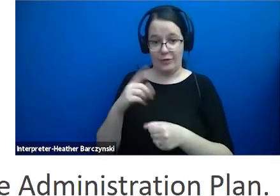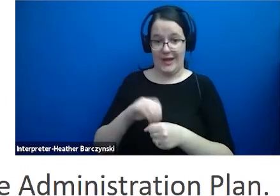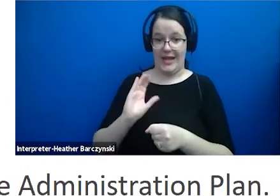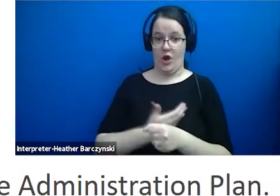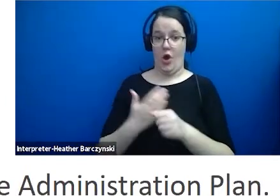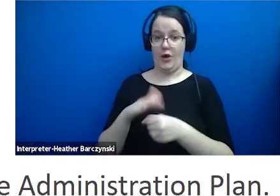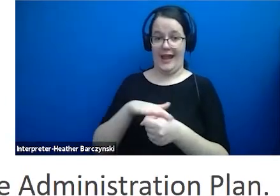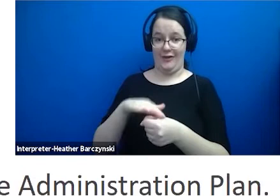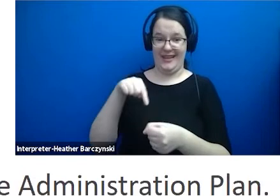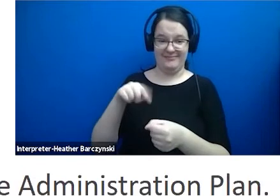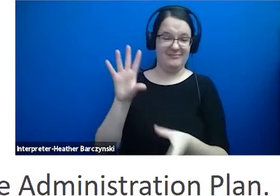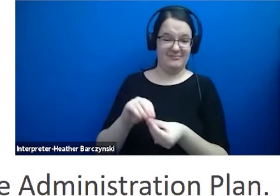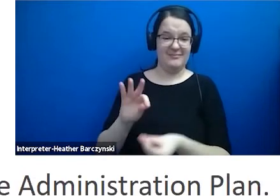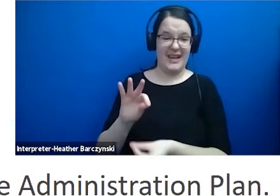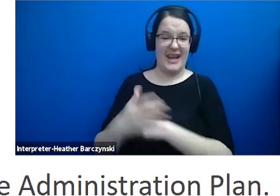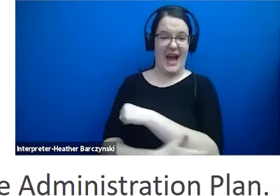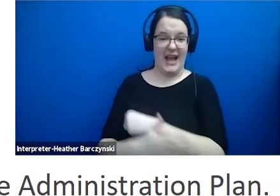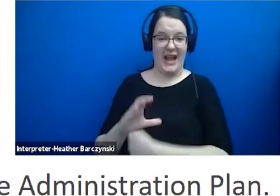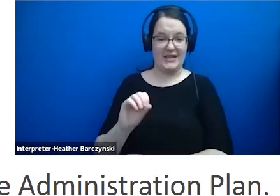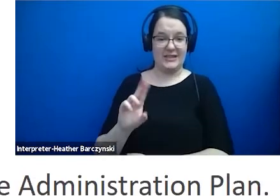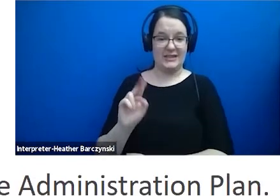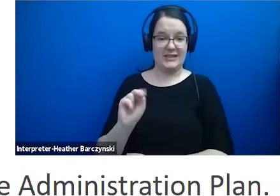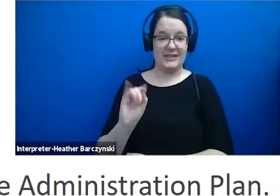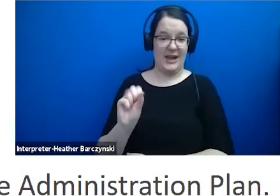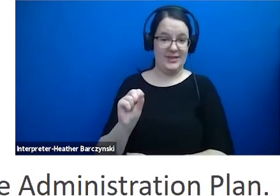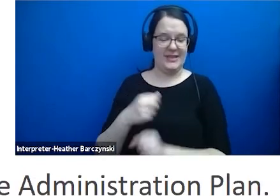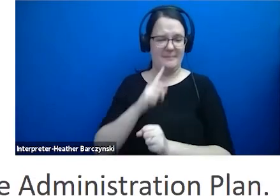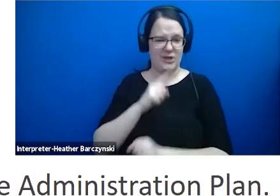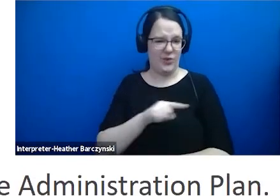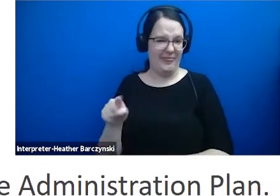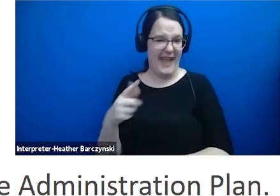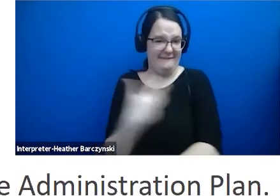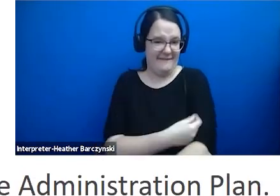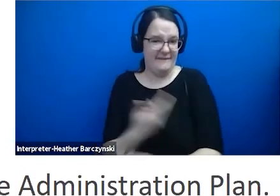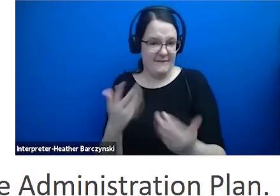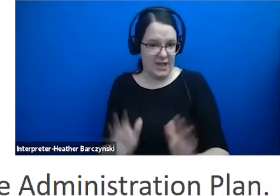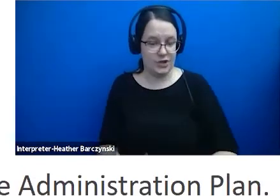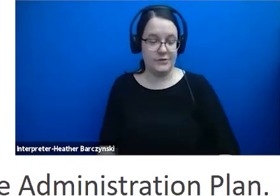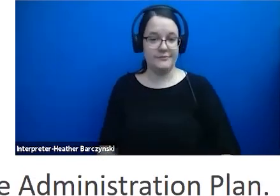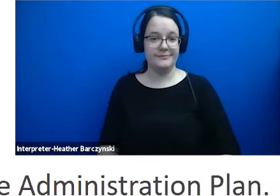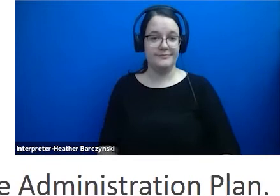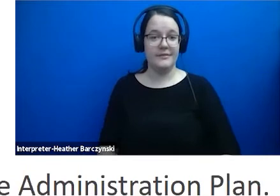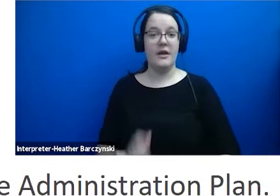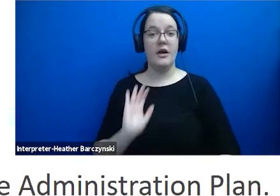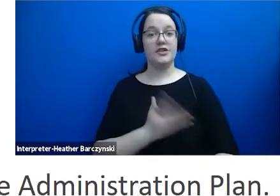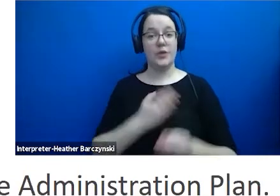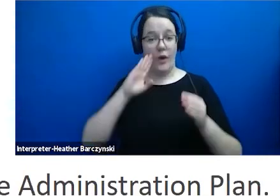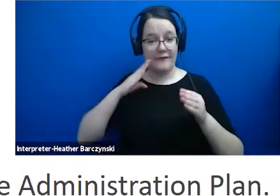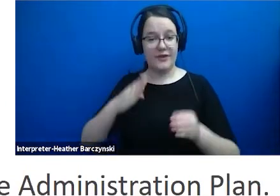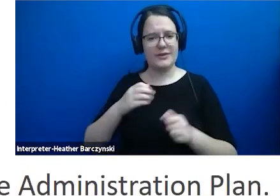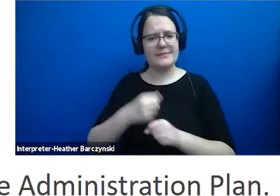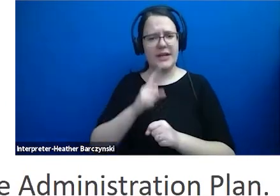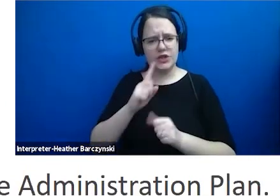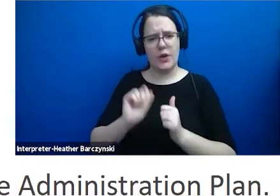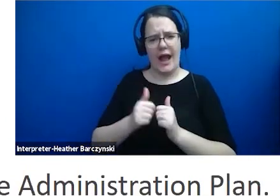vaccinated our specific focus is to ensure that the way this vaccine gets rolled out is equitable